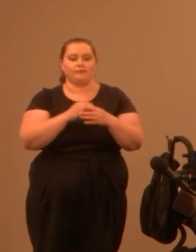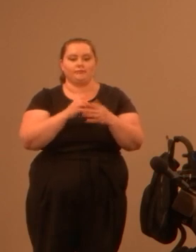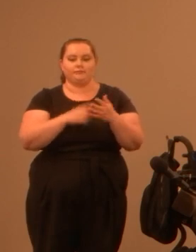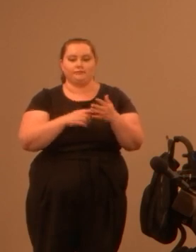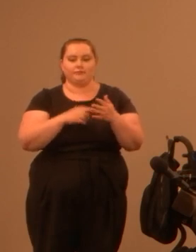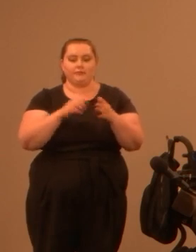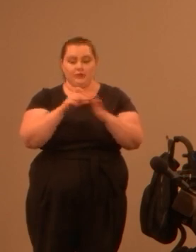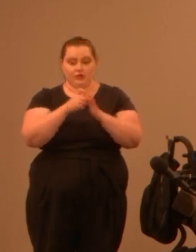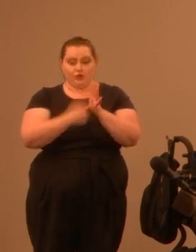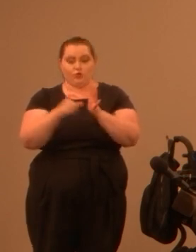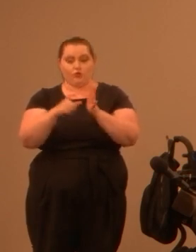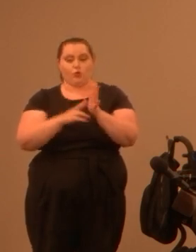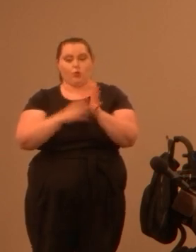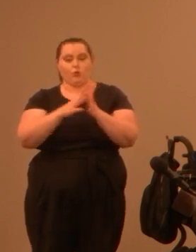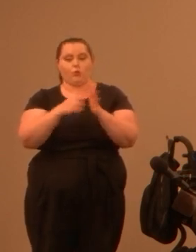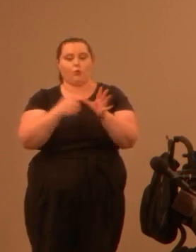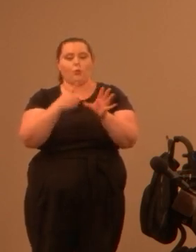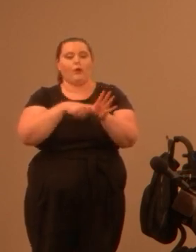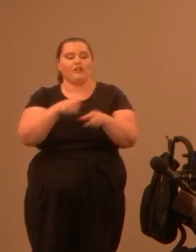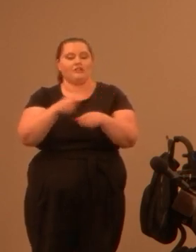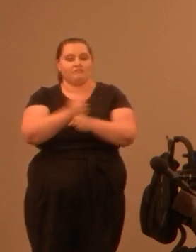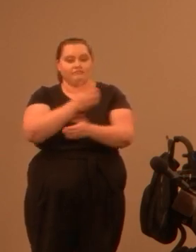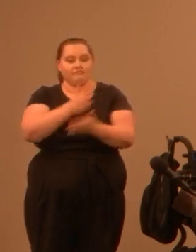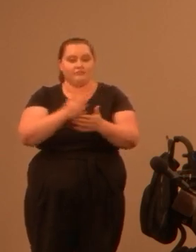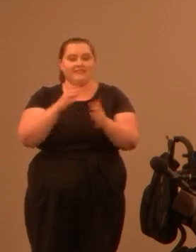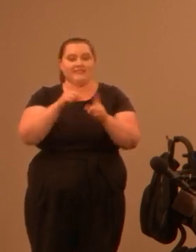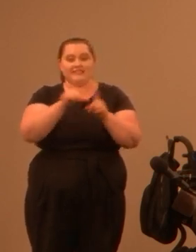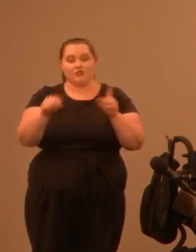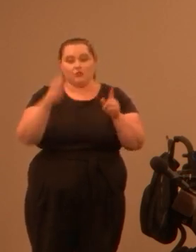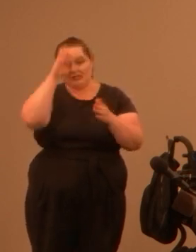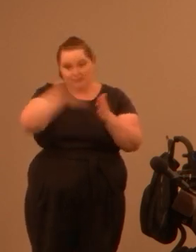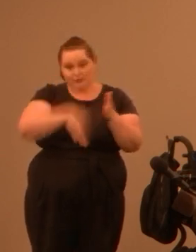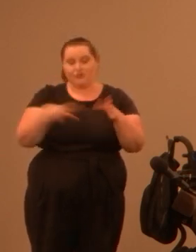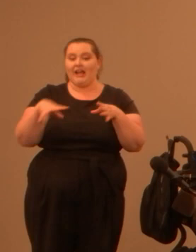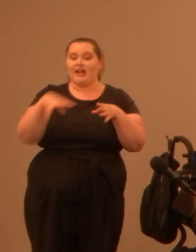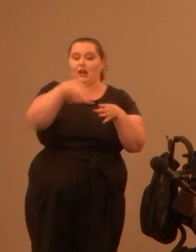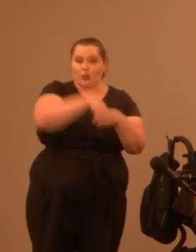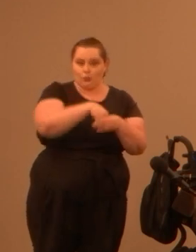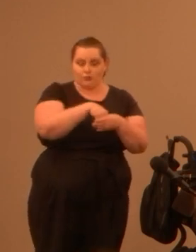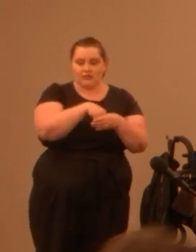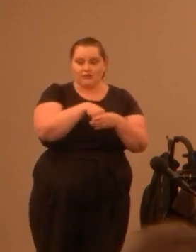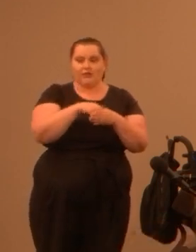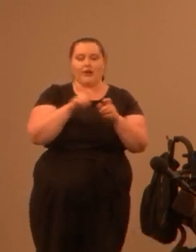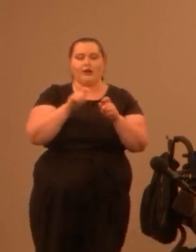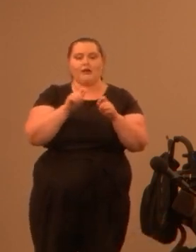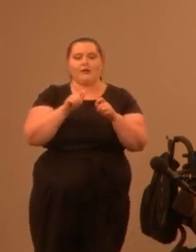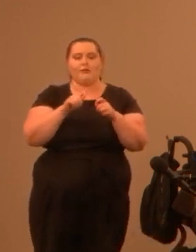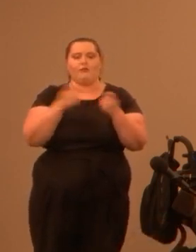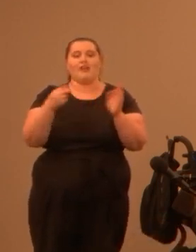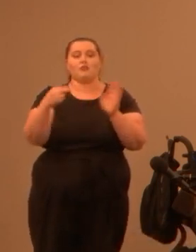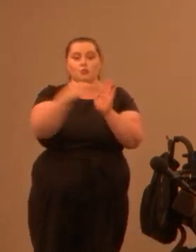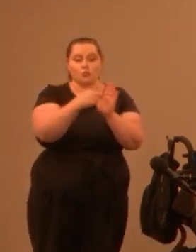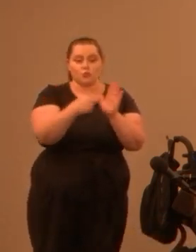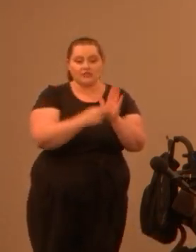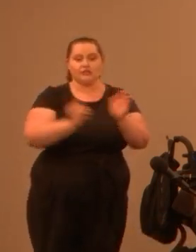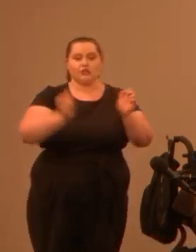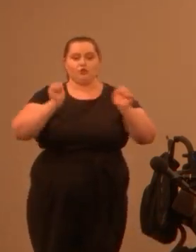continues to ensure that digital experiences are inclusive, providing auditing, training and consulting services that resonate